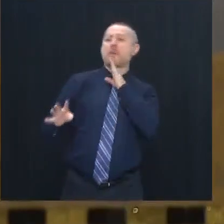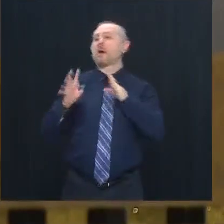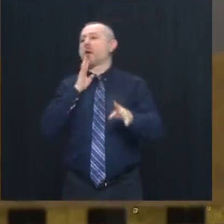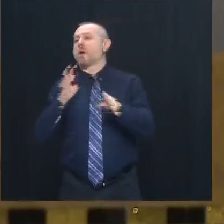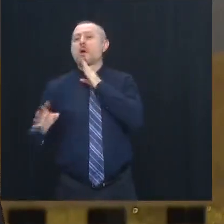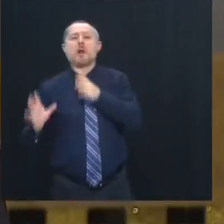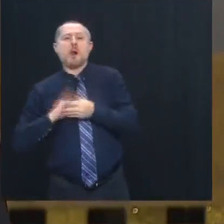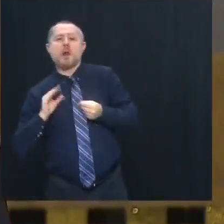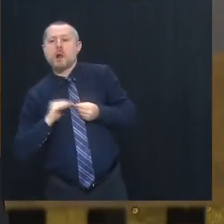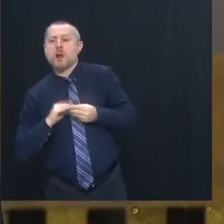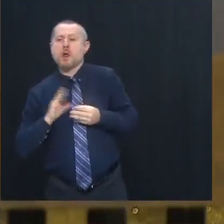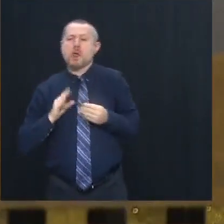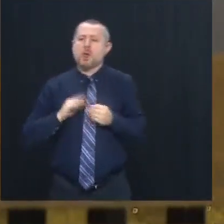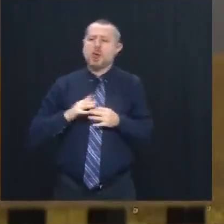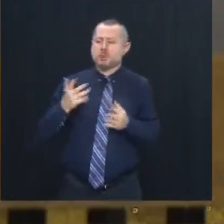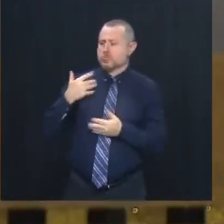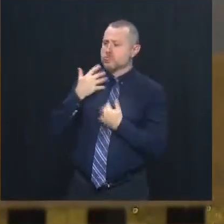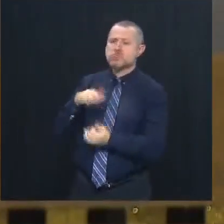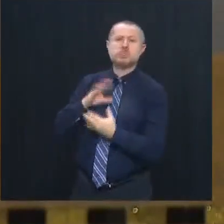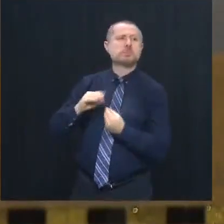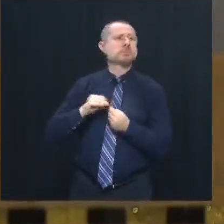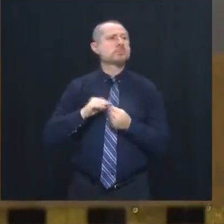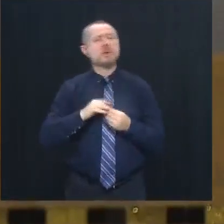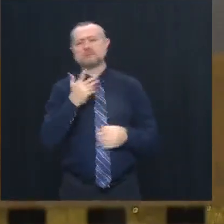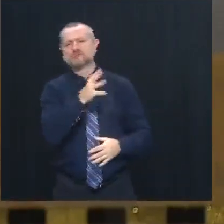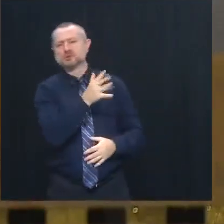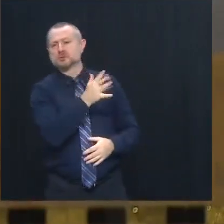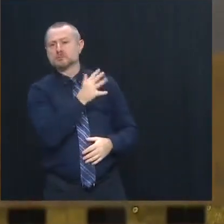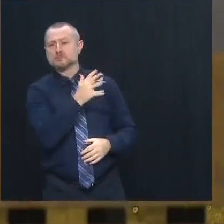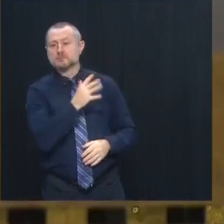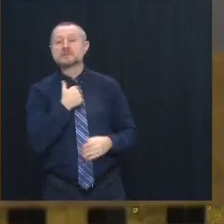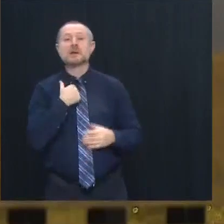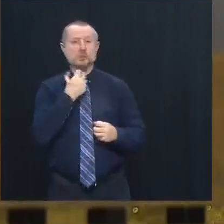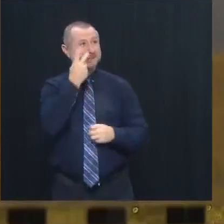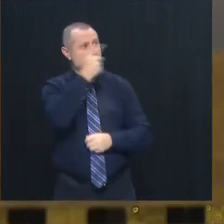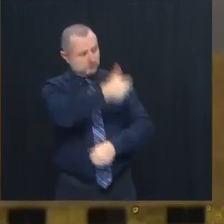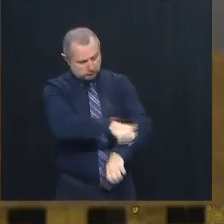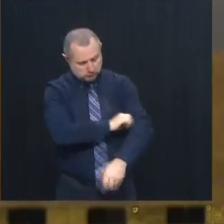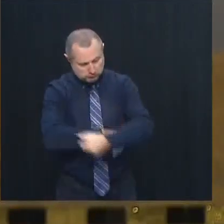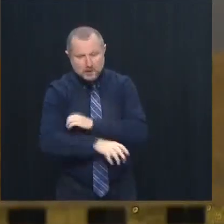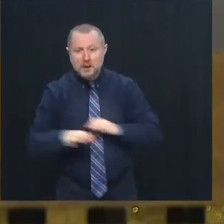SUPPLIES TO GET THE JOB DONE RIGHT THIS TIME. RHETORIC ONLY GOES SO FAR.